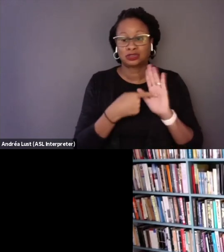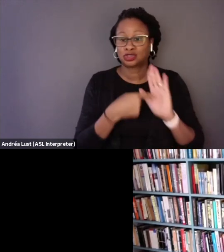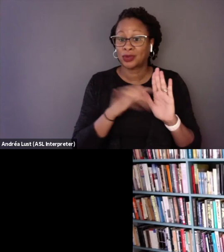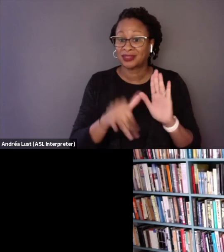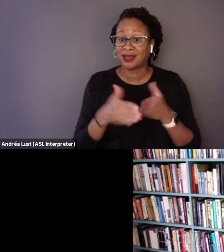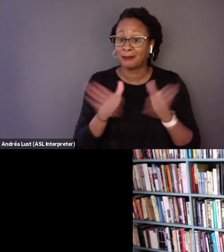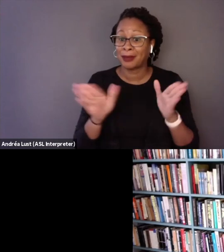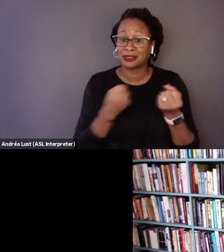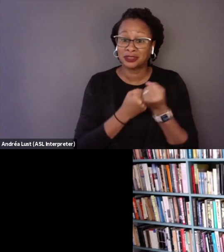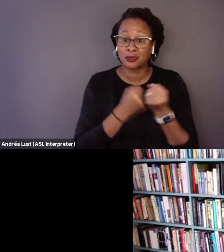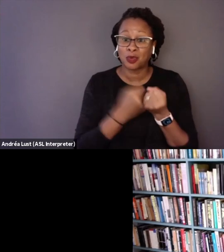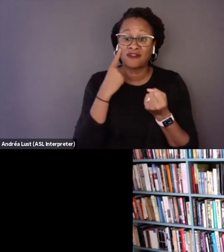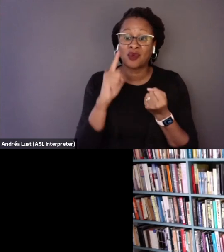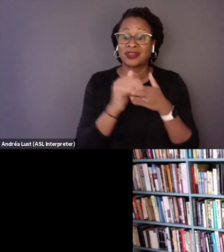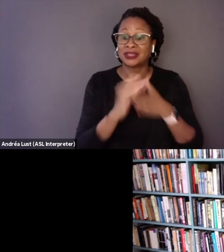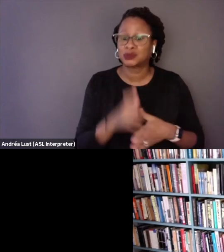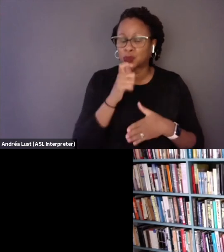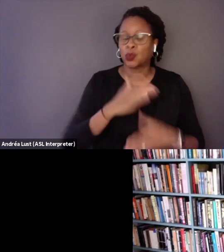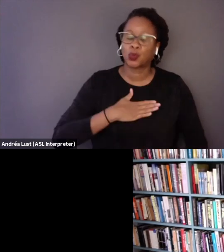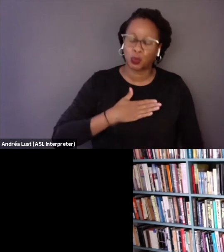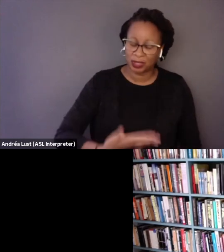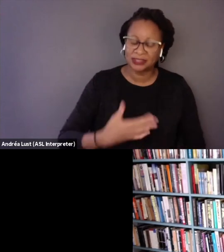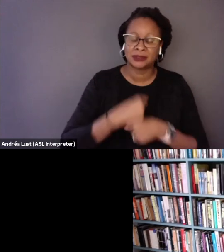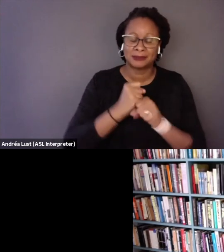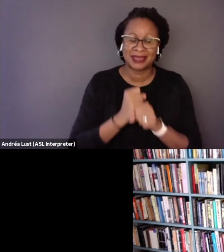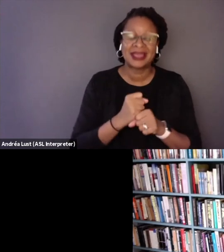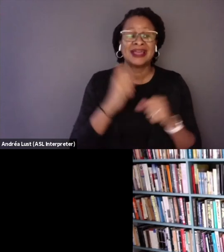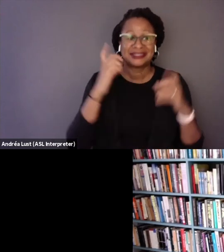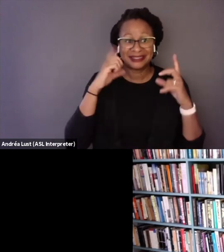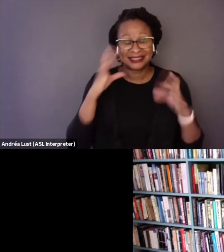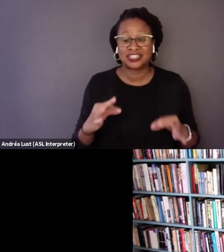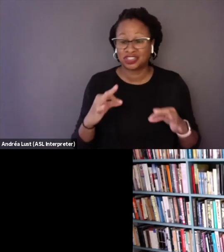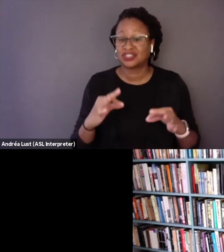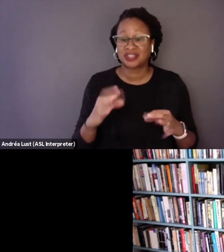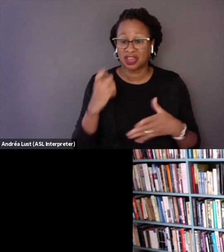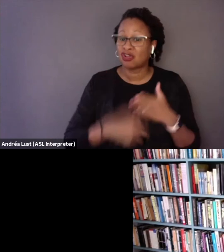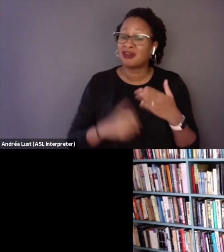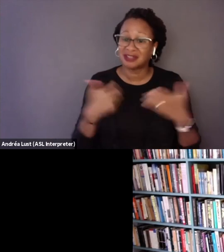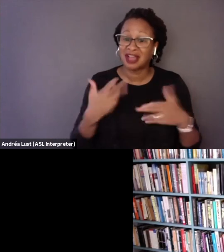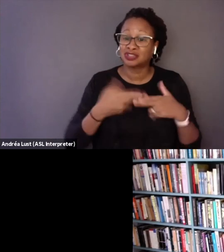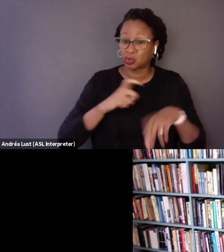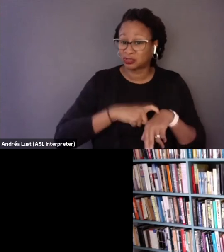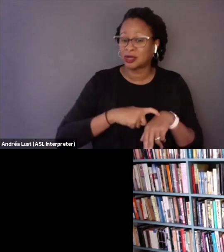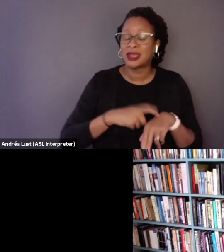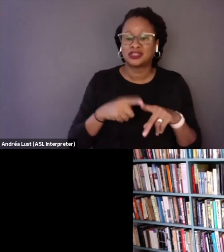for leaders who are willing to make decisions that may be costly in the short term in order to have a longterm future.